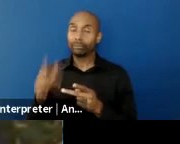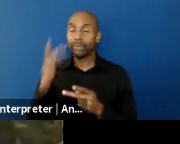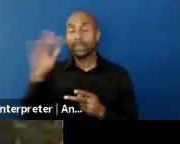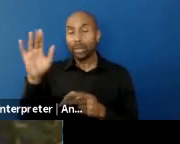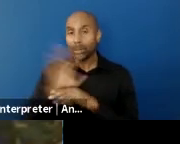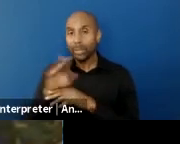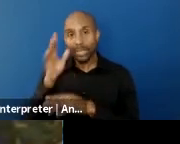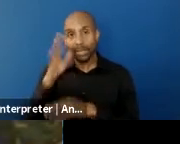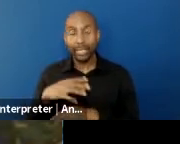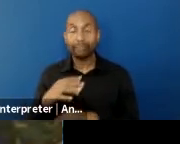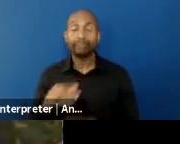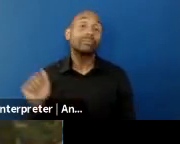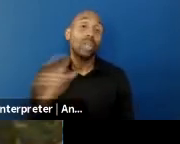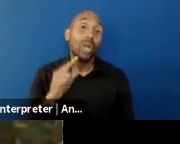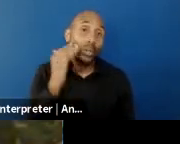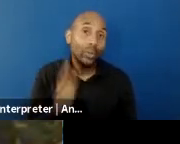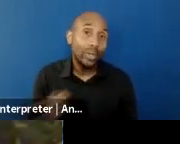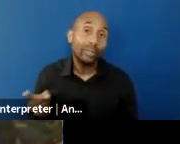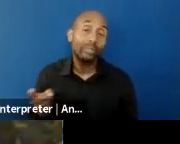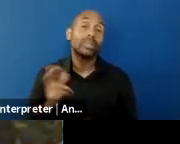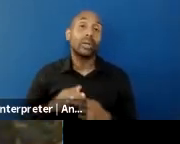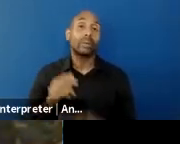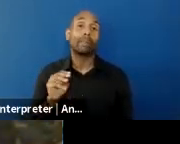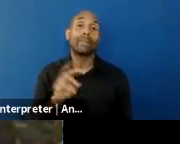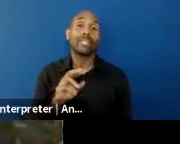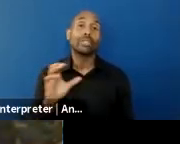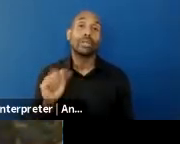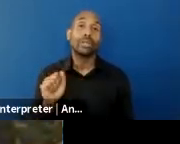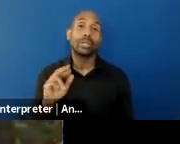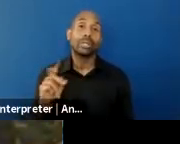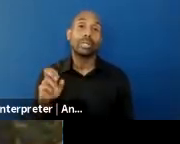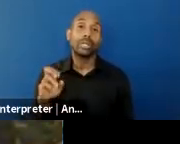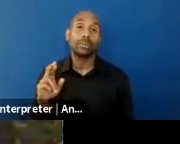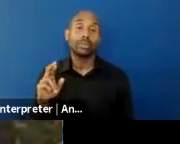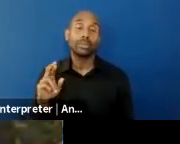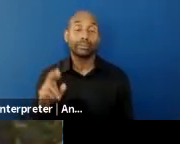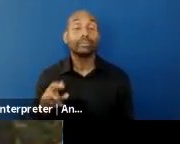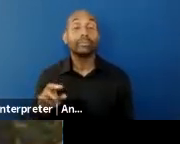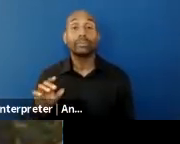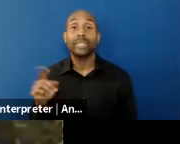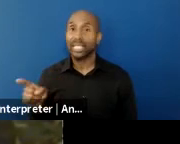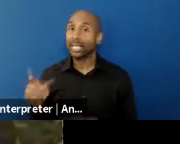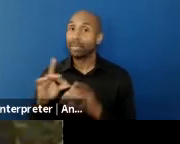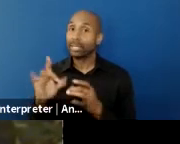They did not call him boy, James.